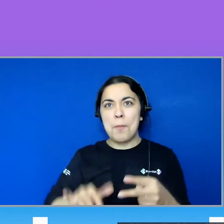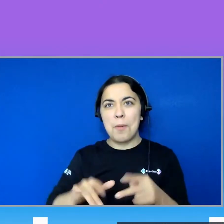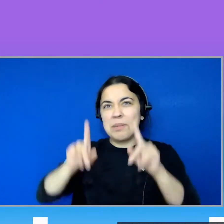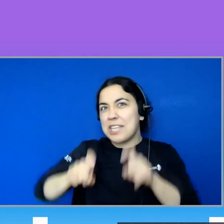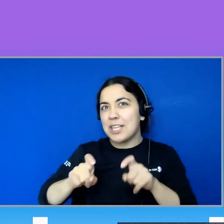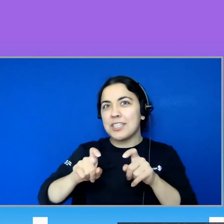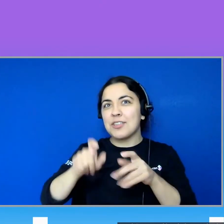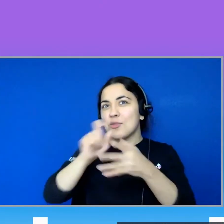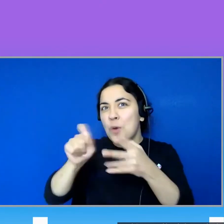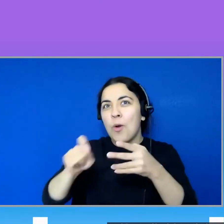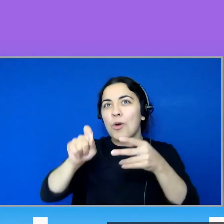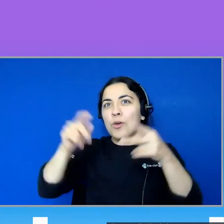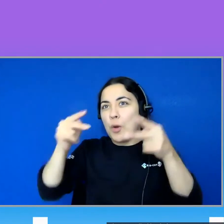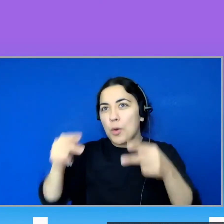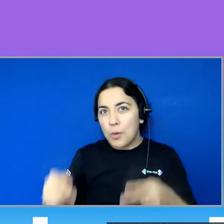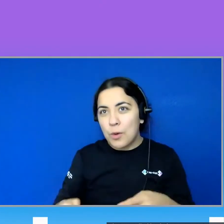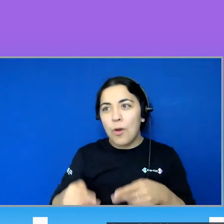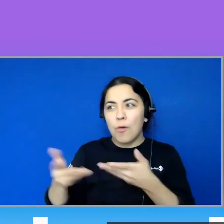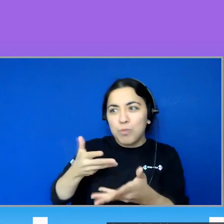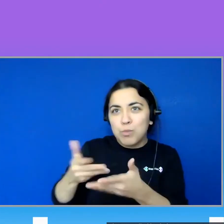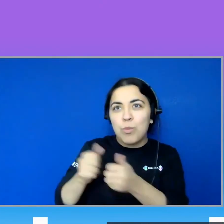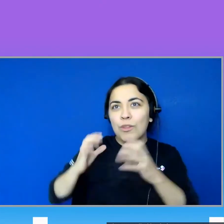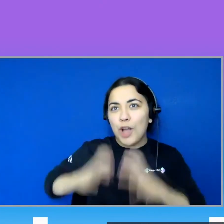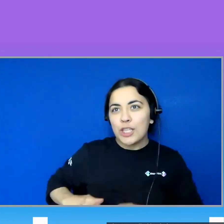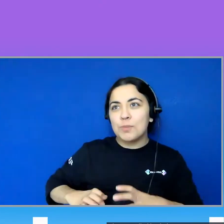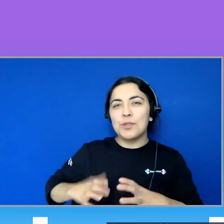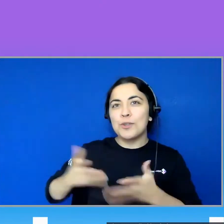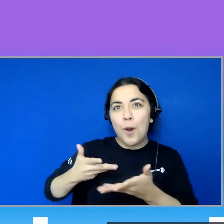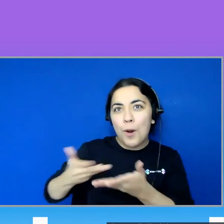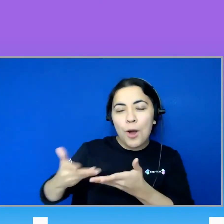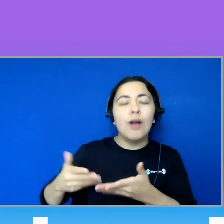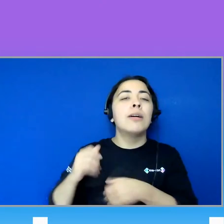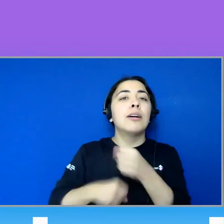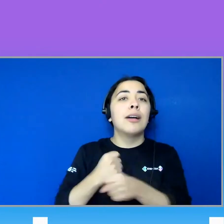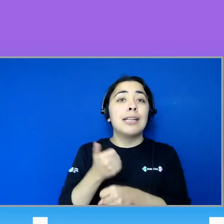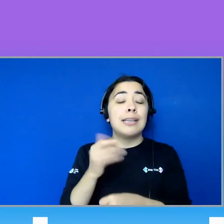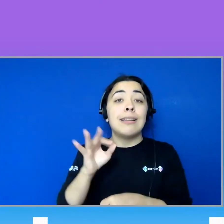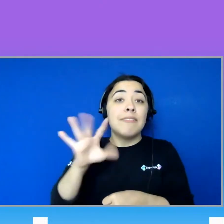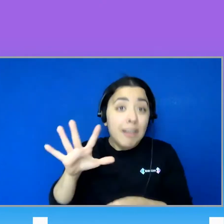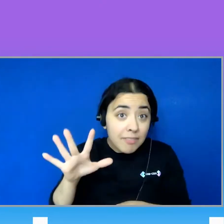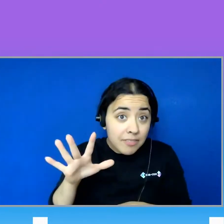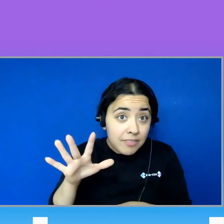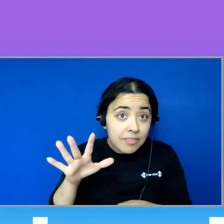tested code and work with